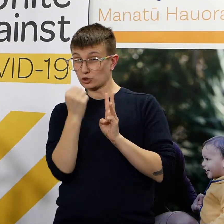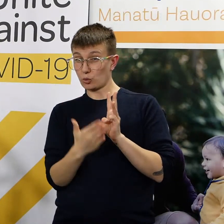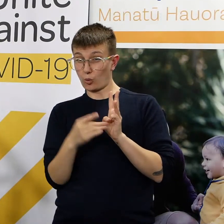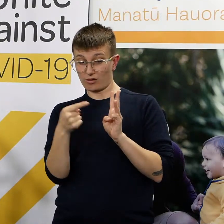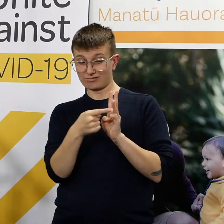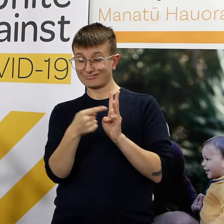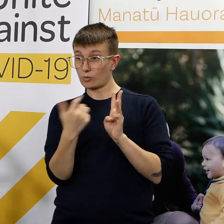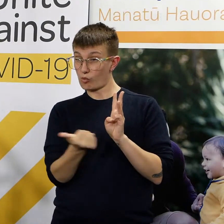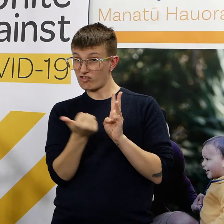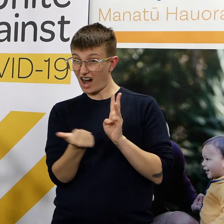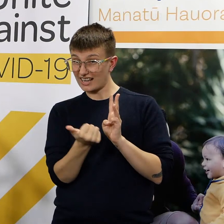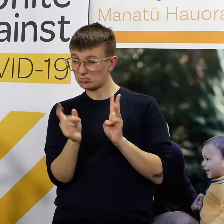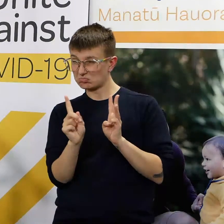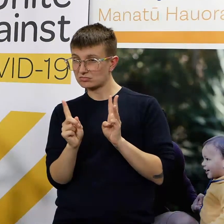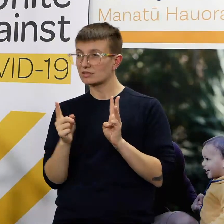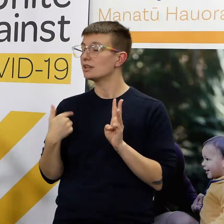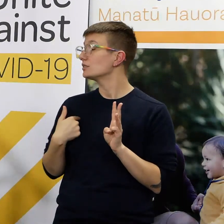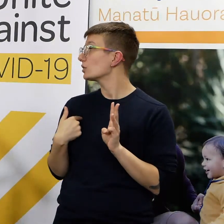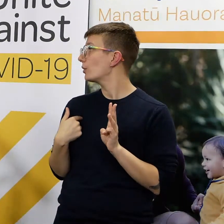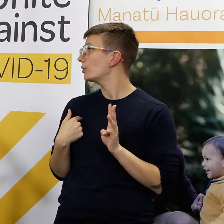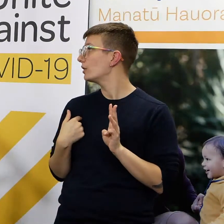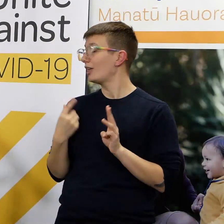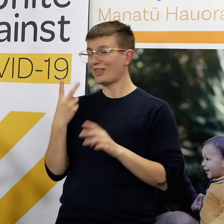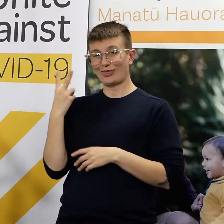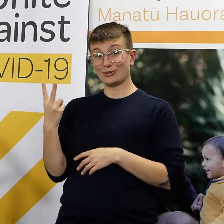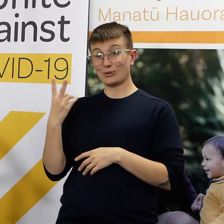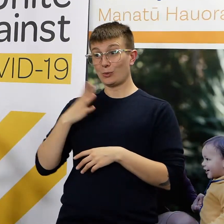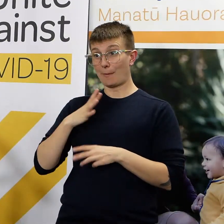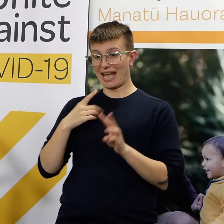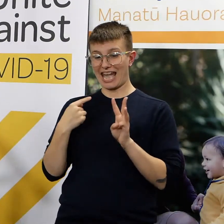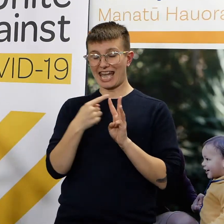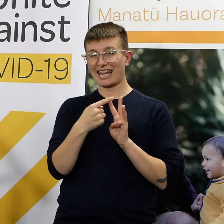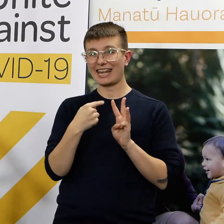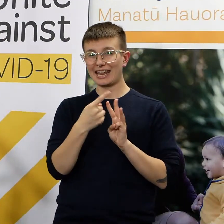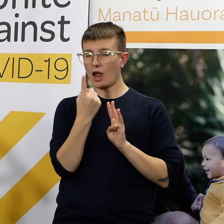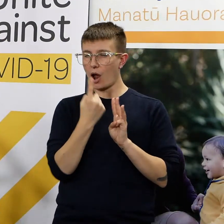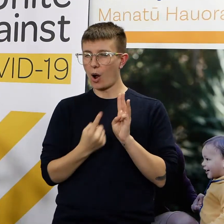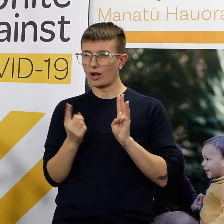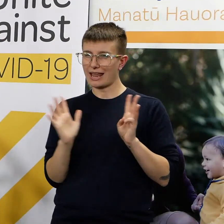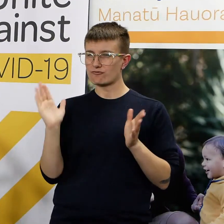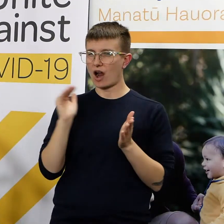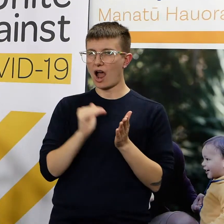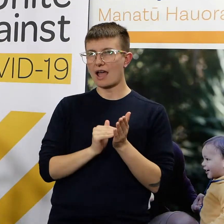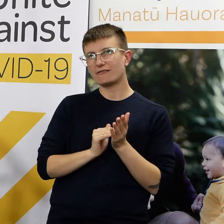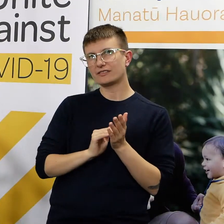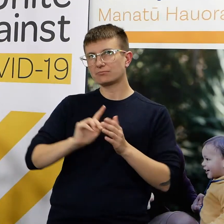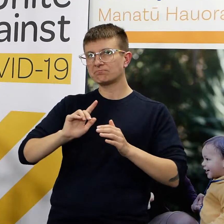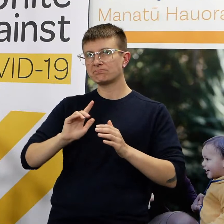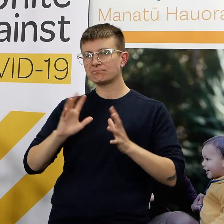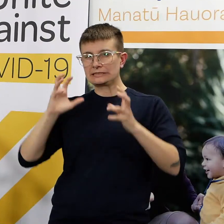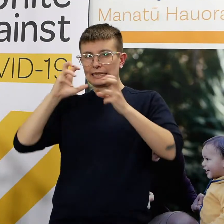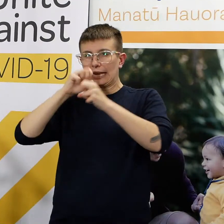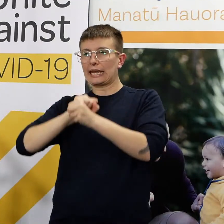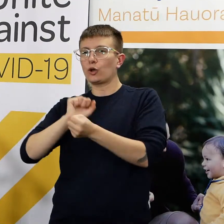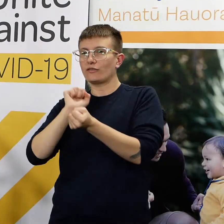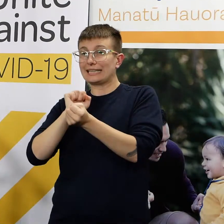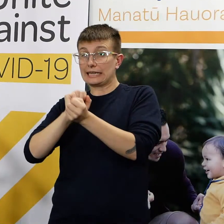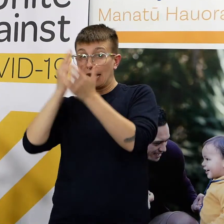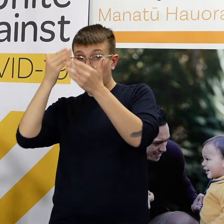region on Sat-- around-- late Saturday evening and they have only had contact with that family member who's also just